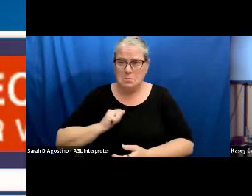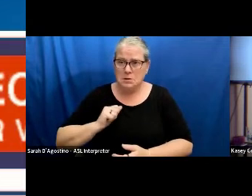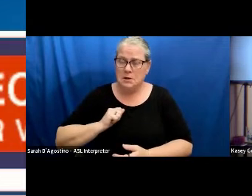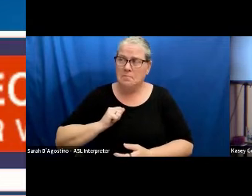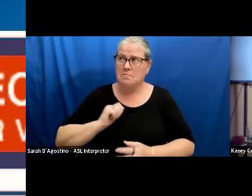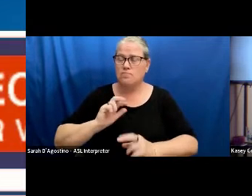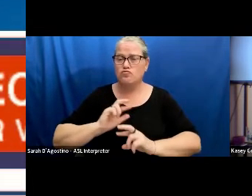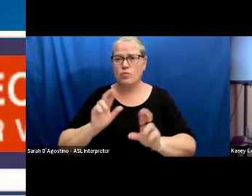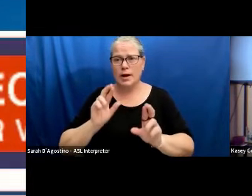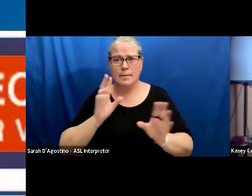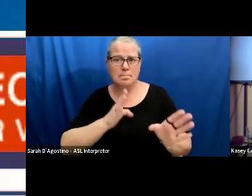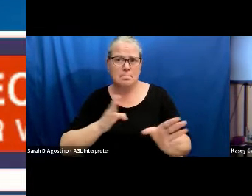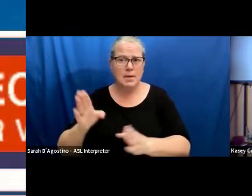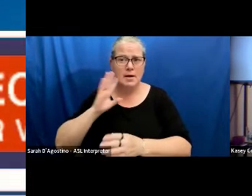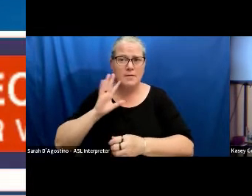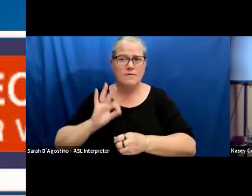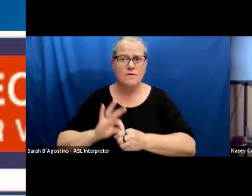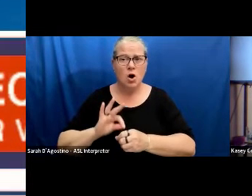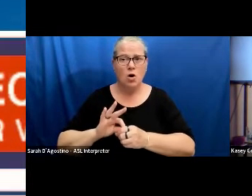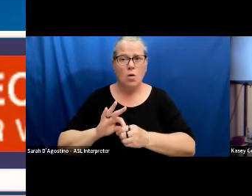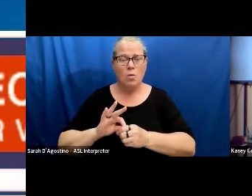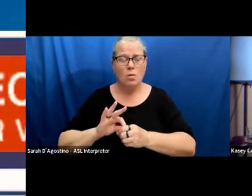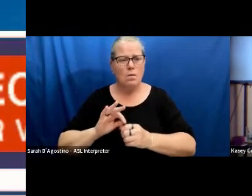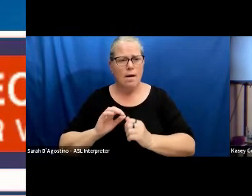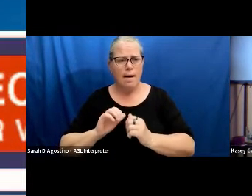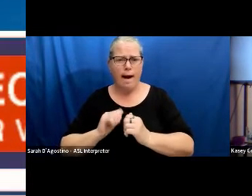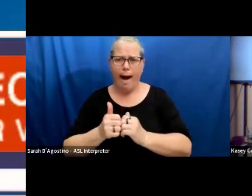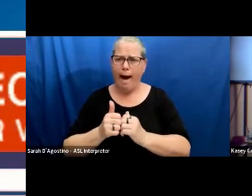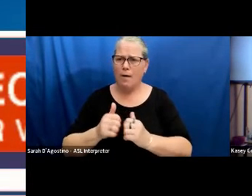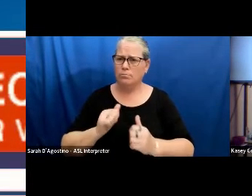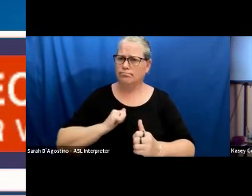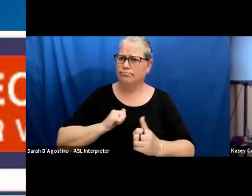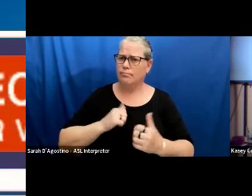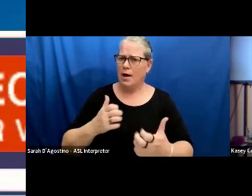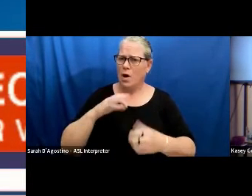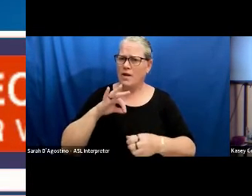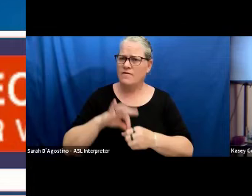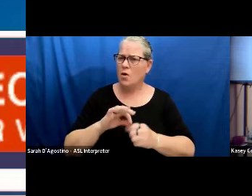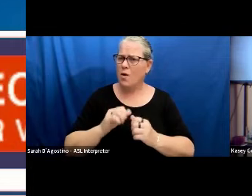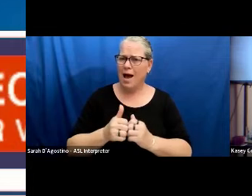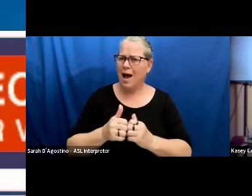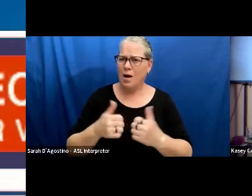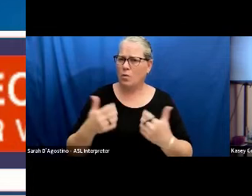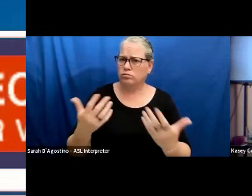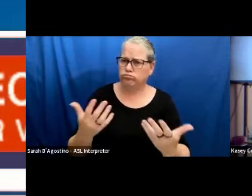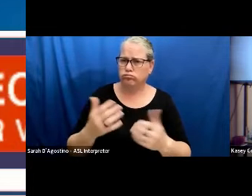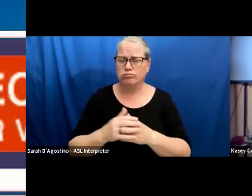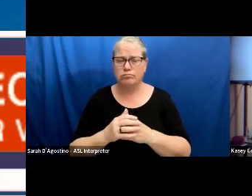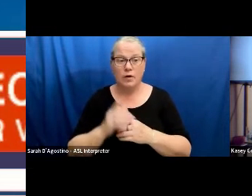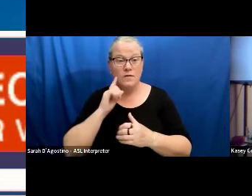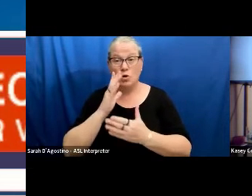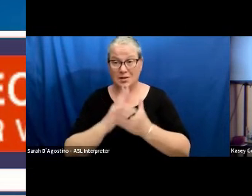is how do i want to vote for some people voting in person is really important and